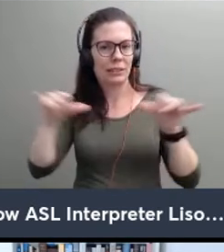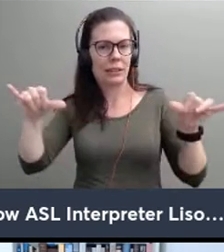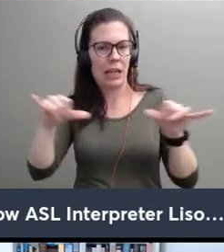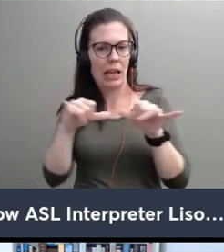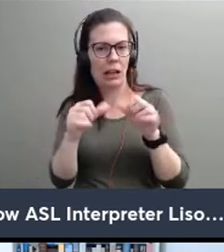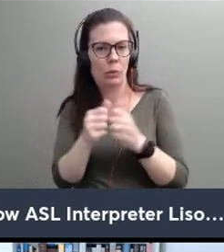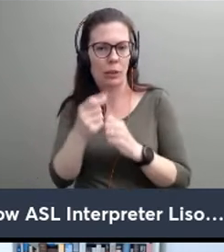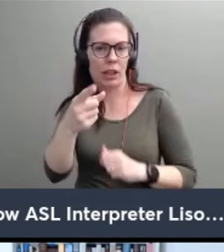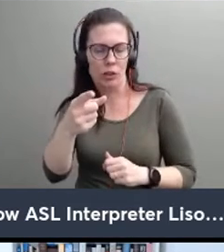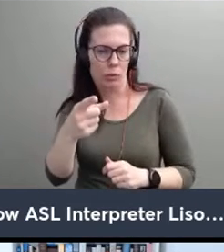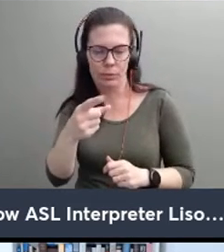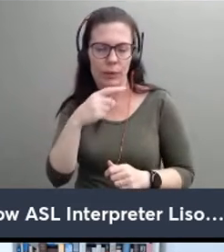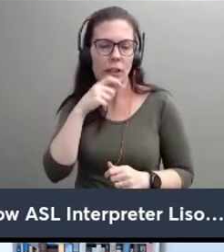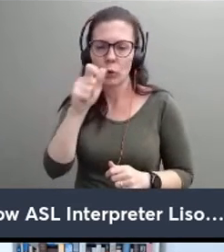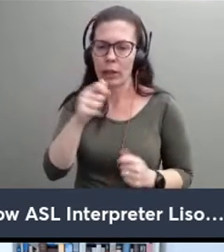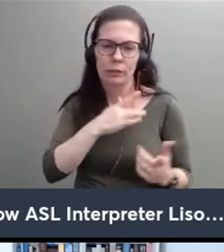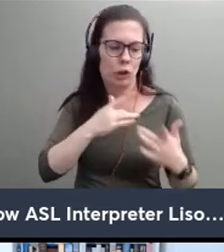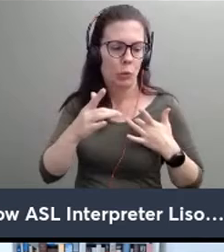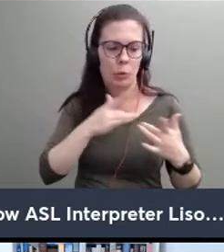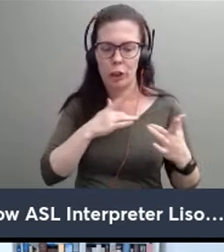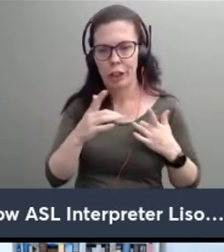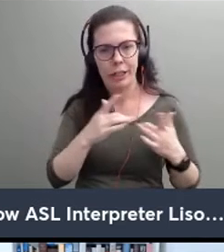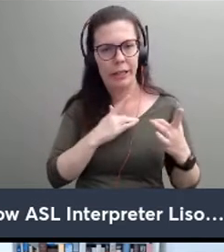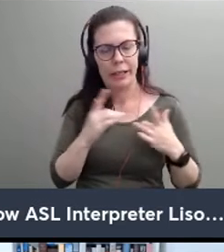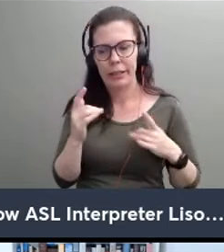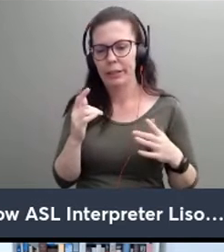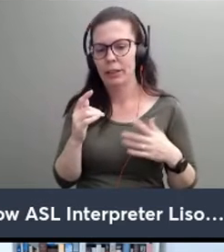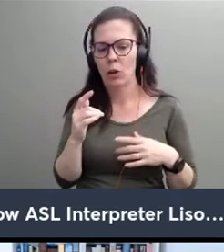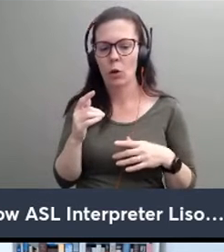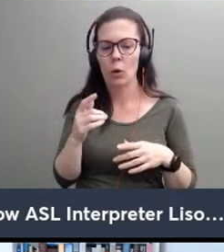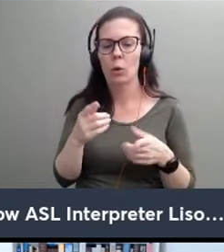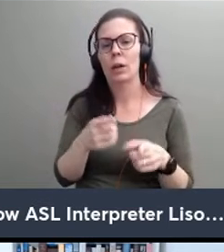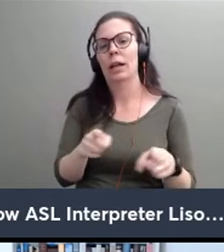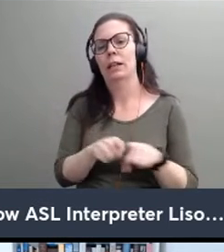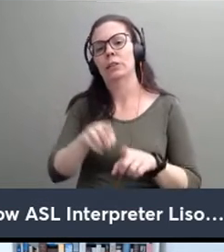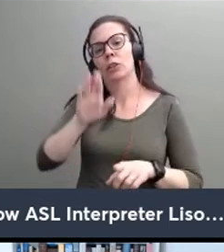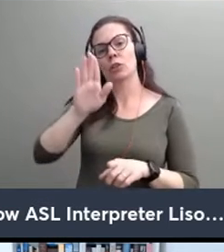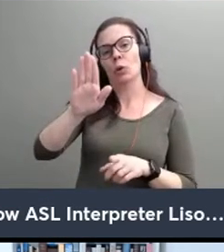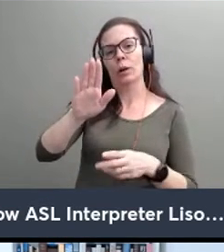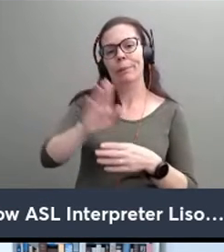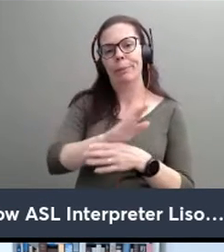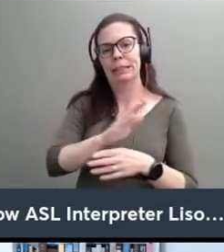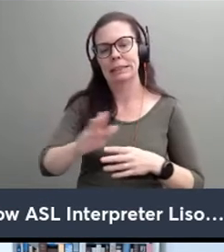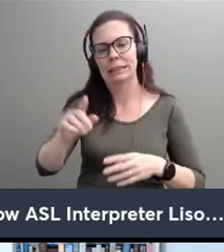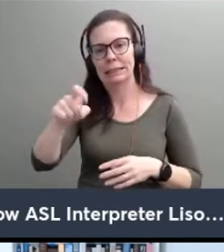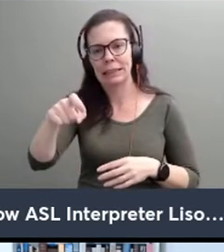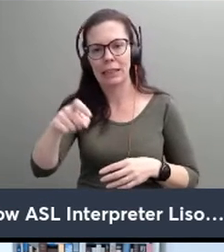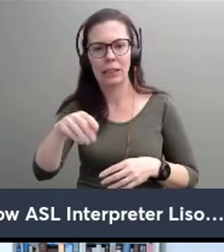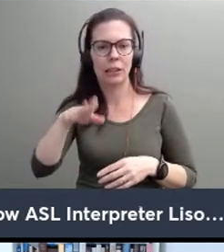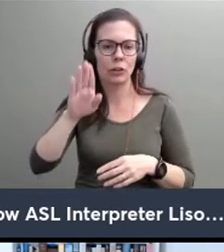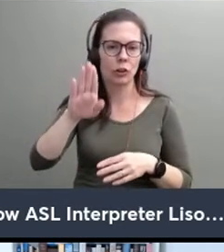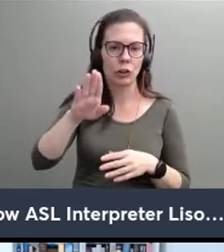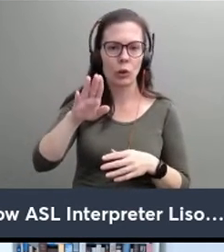You do not have to worry about as your business scales, or your hits scale, or your website scales,